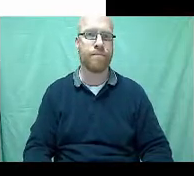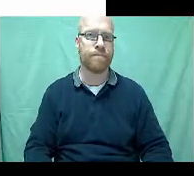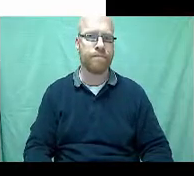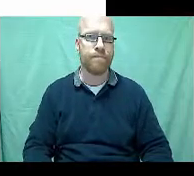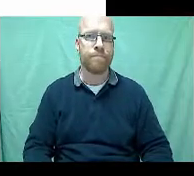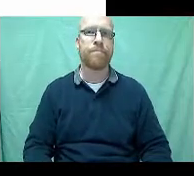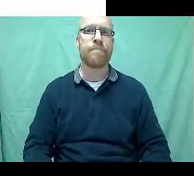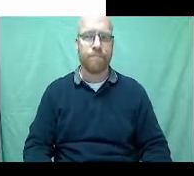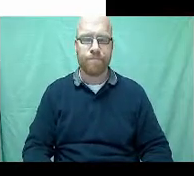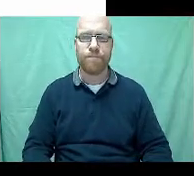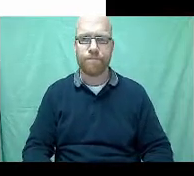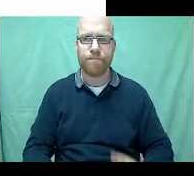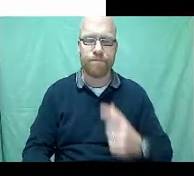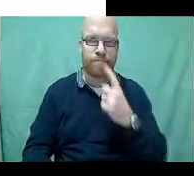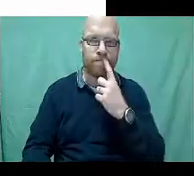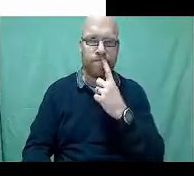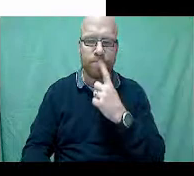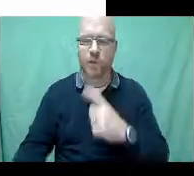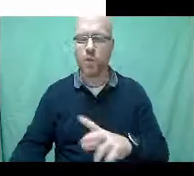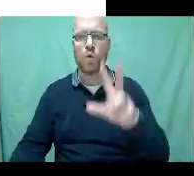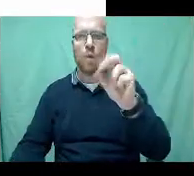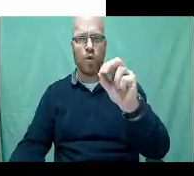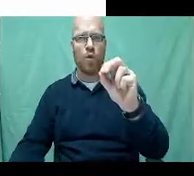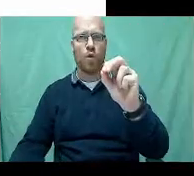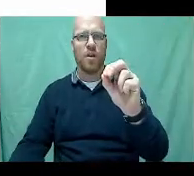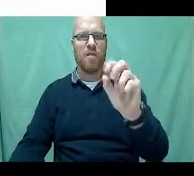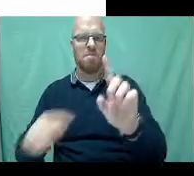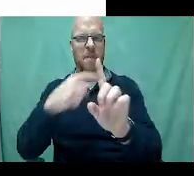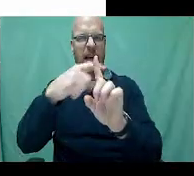Okay. So, our product is positive 30,